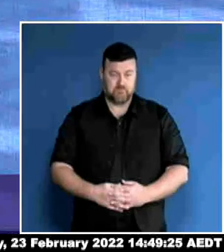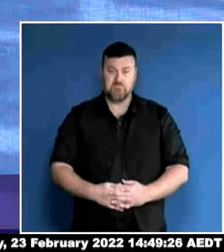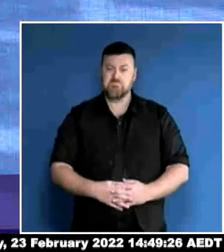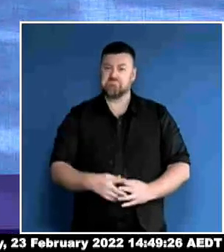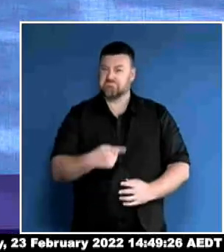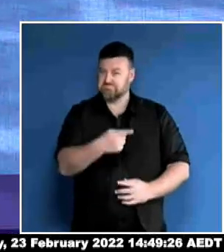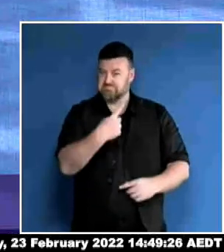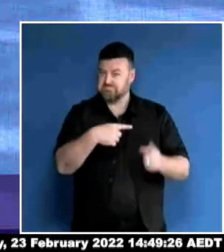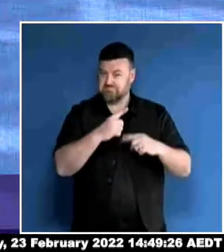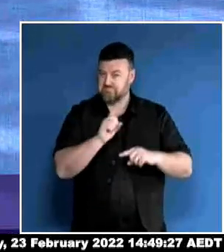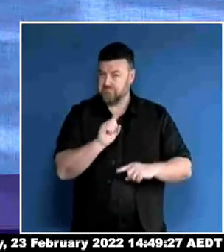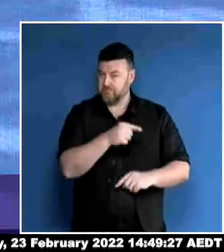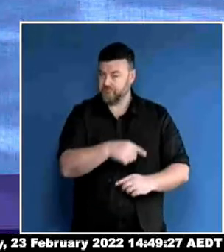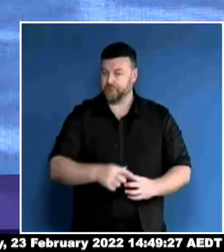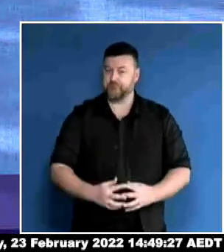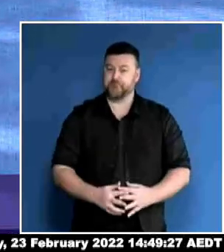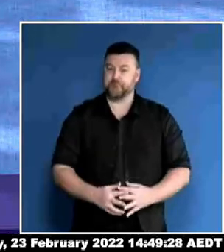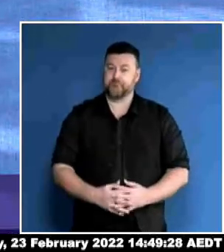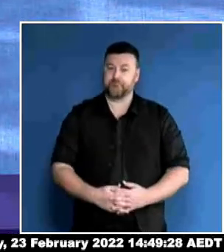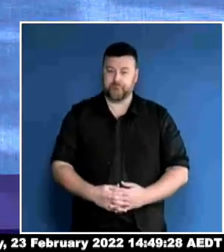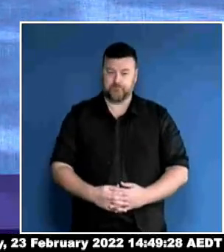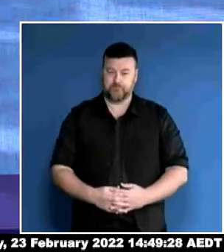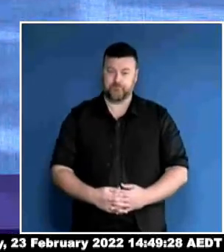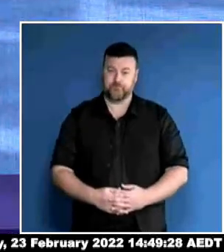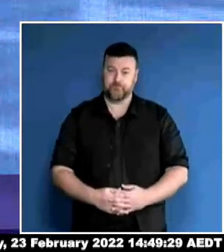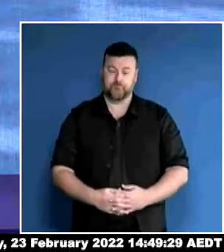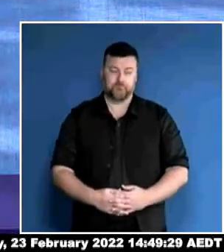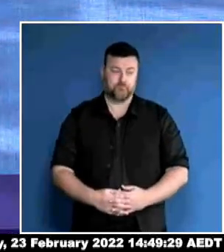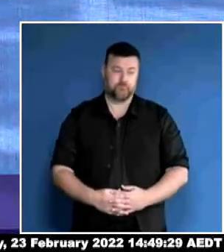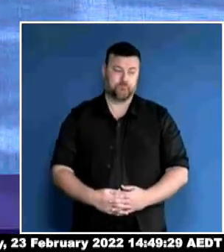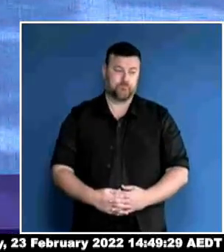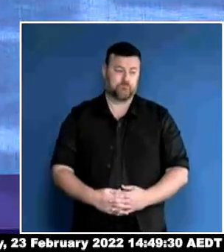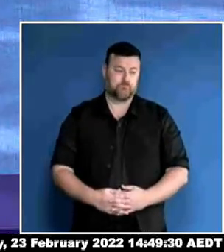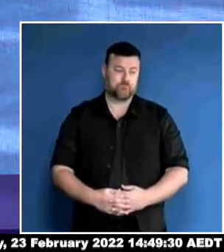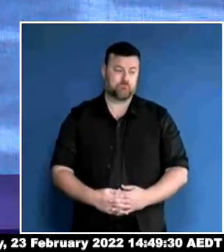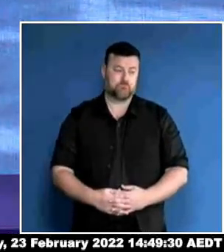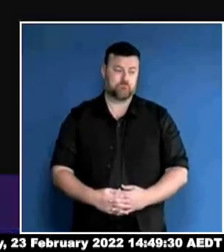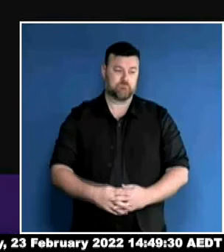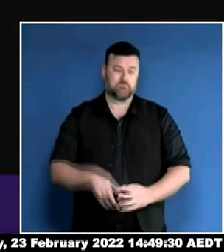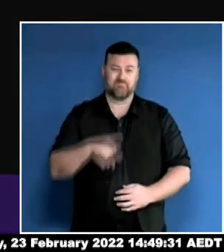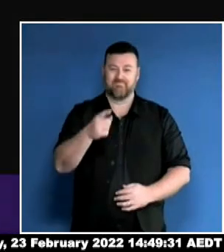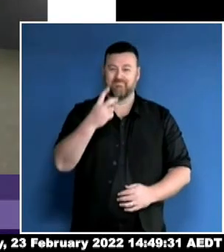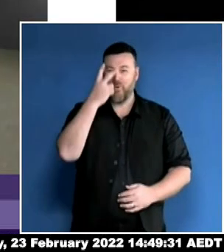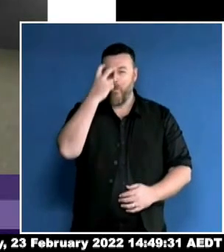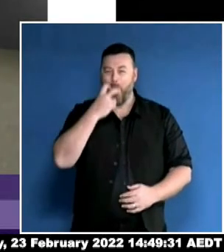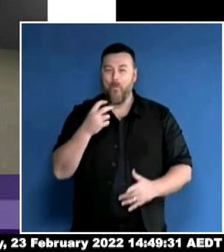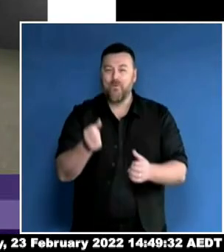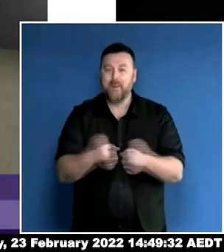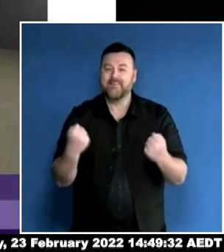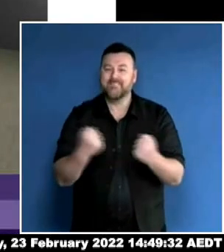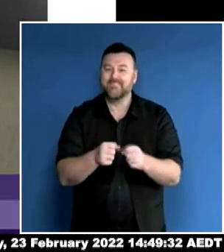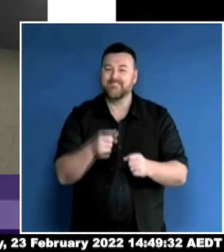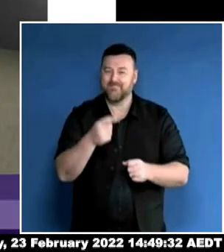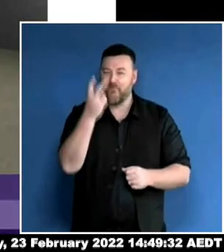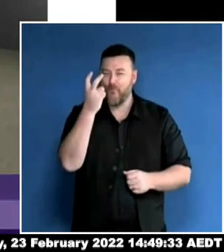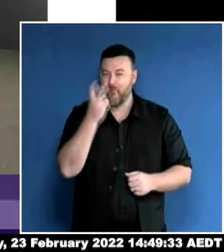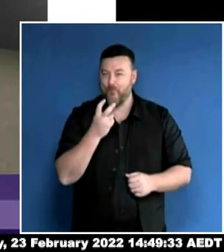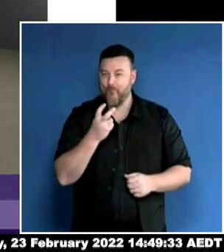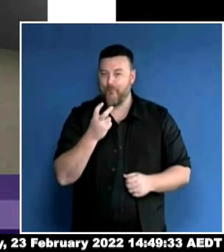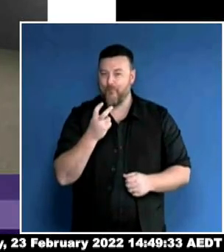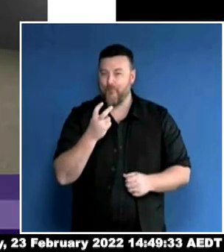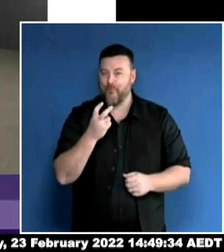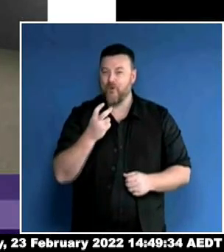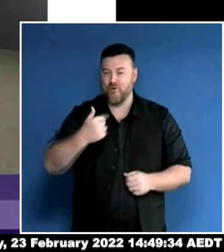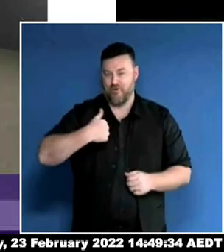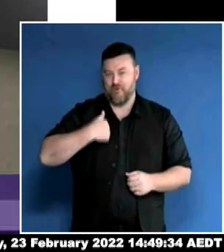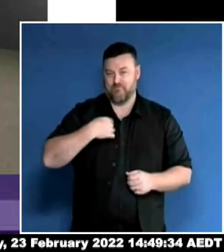That is the old cupboard that - or - yes, cupboard bench that I found in the shed